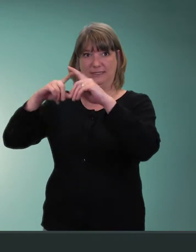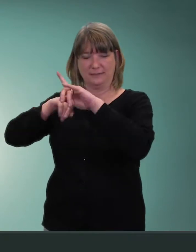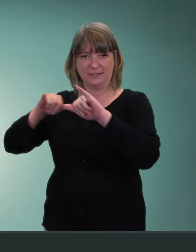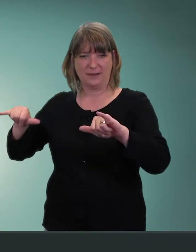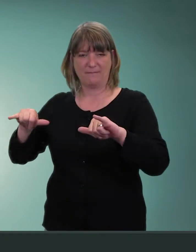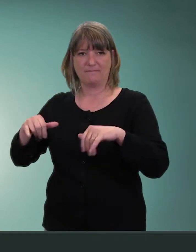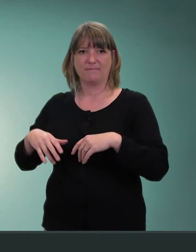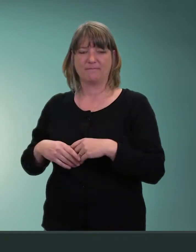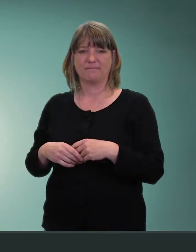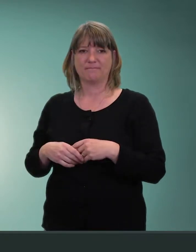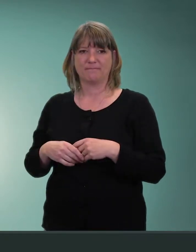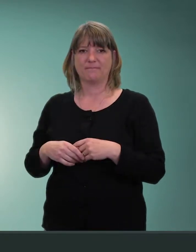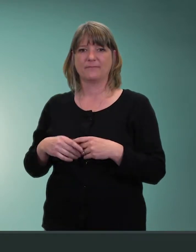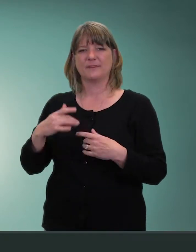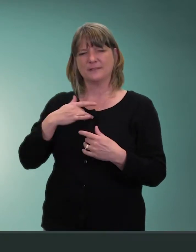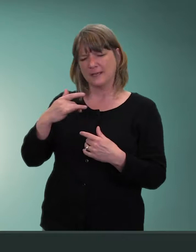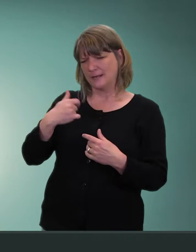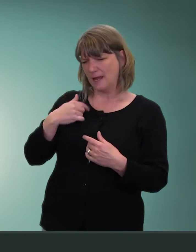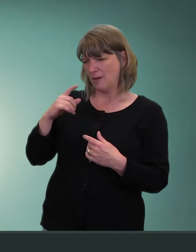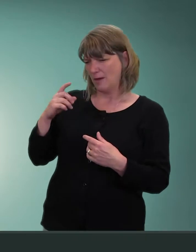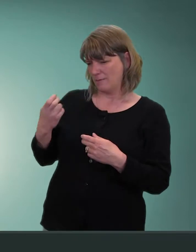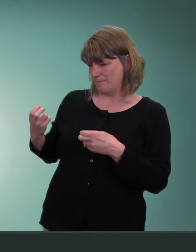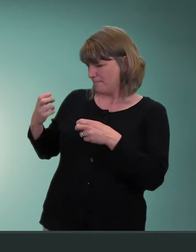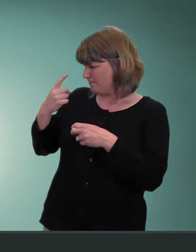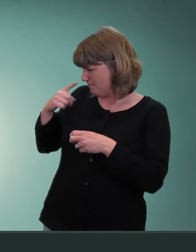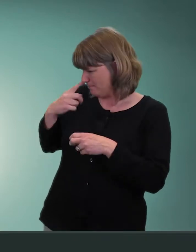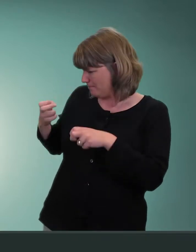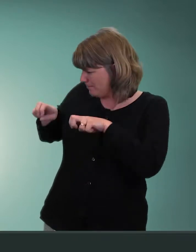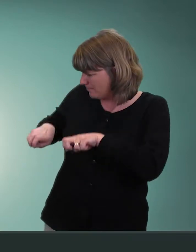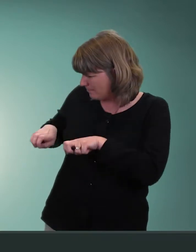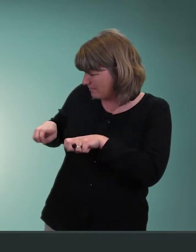So, usually I will ask the person that's sitting next to me,